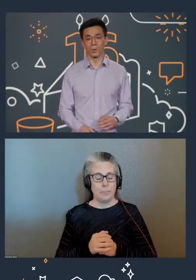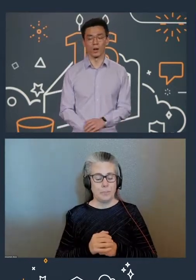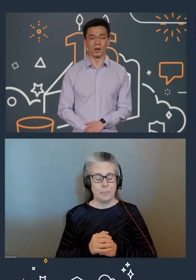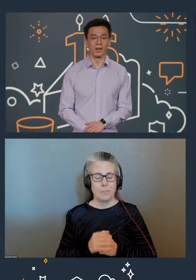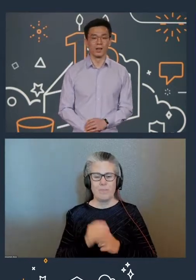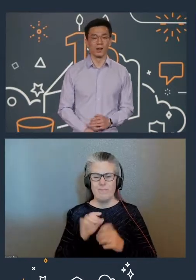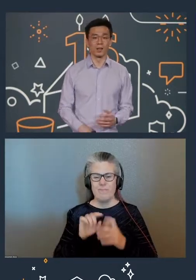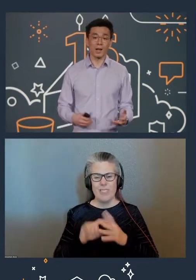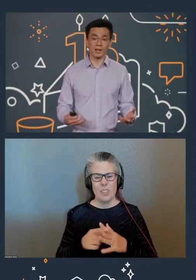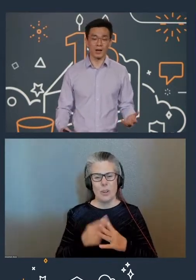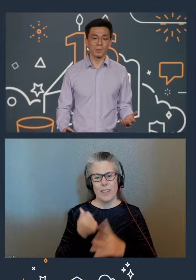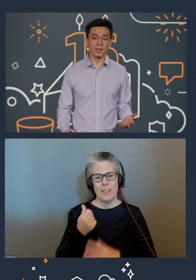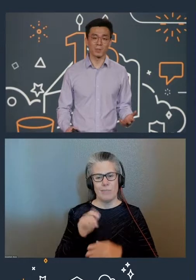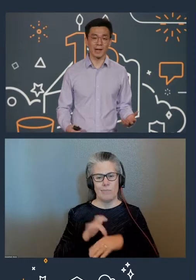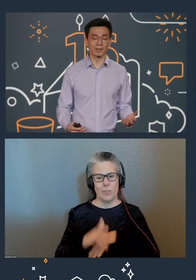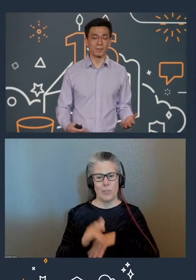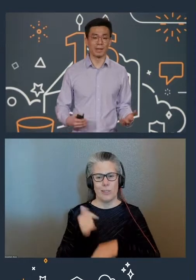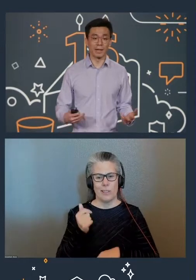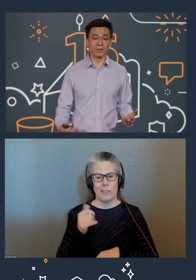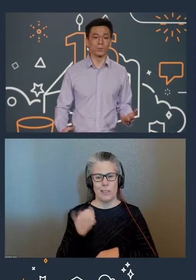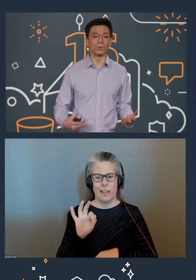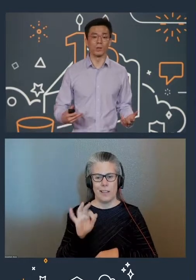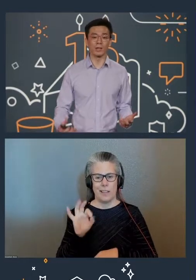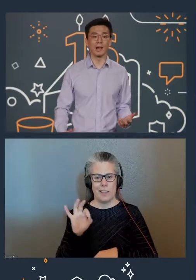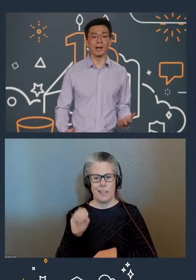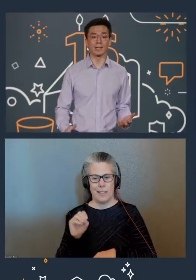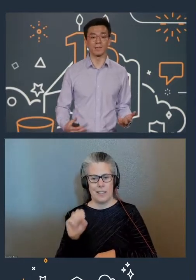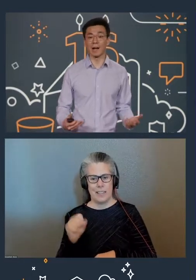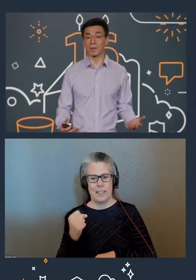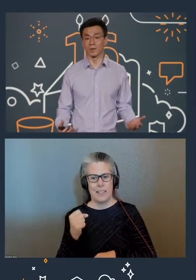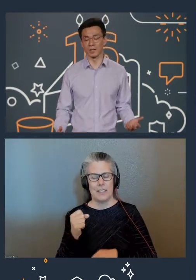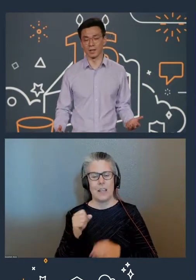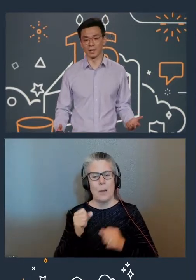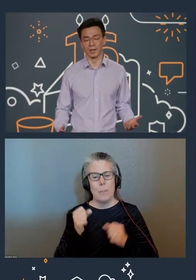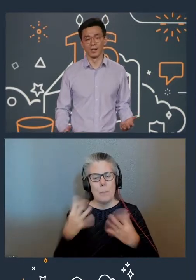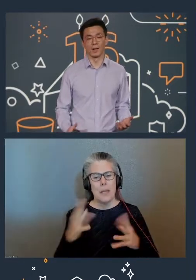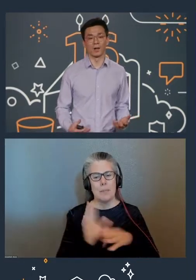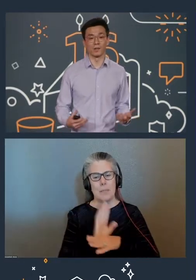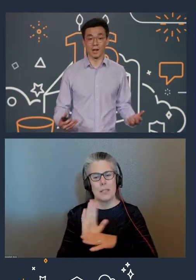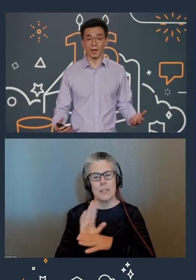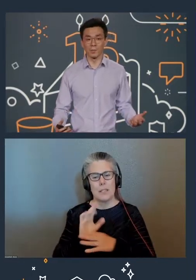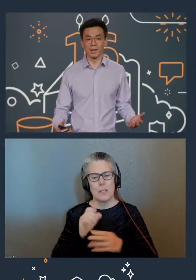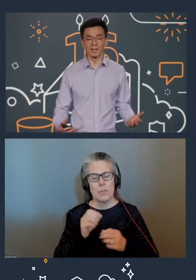where a lot of companies back then began to realize the value of data. For a lot of companies,